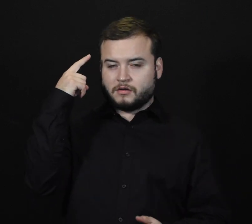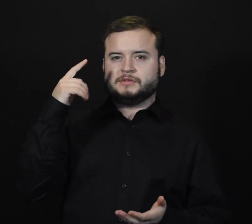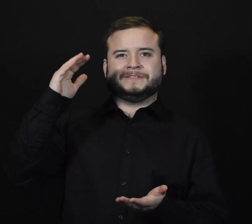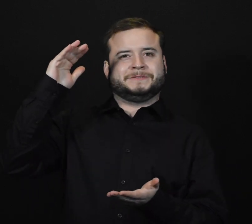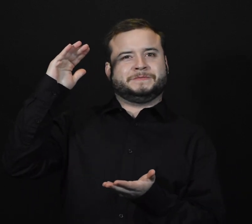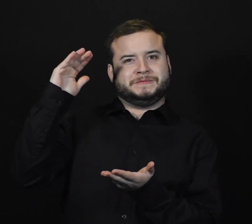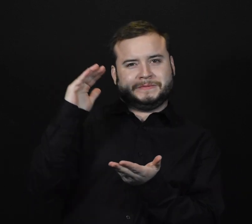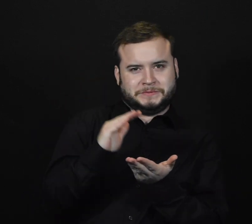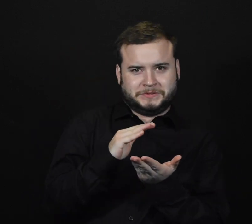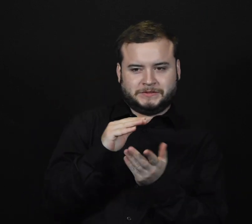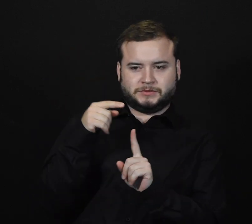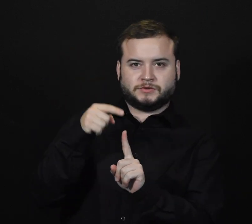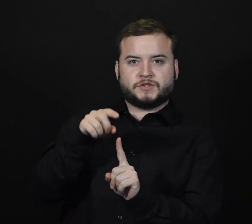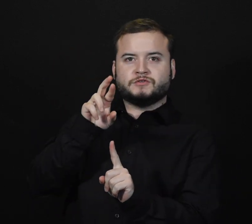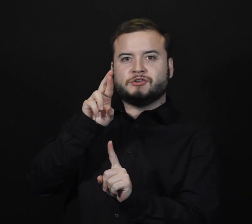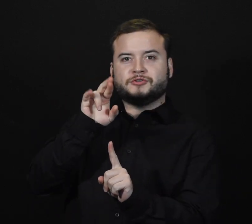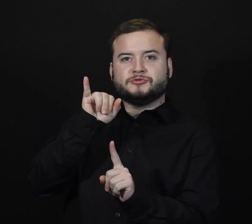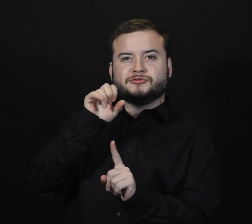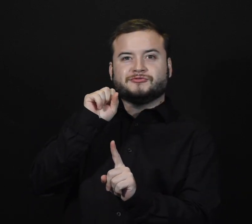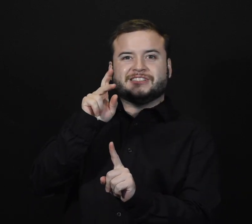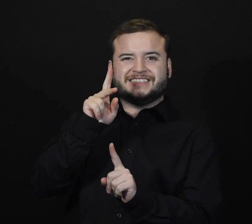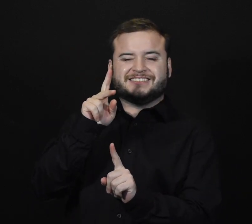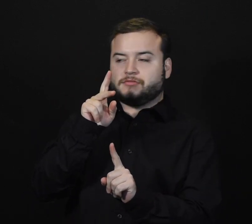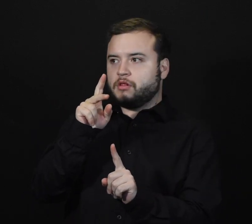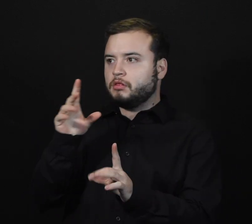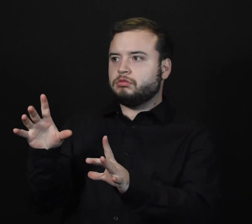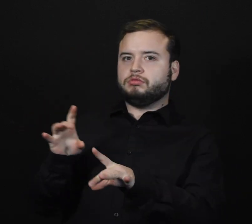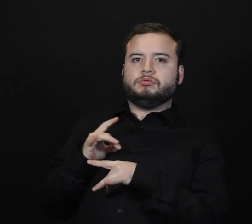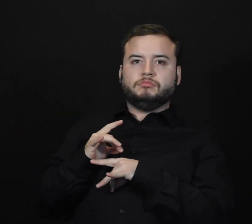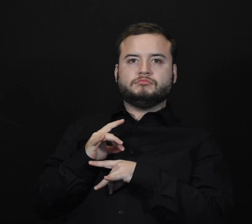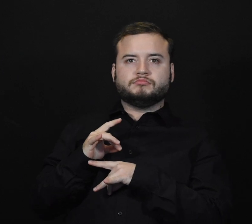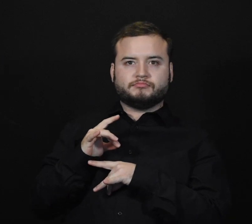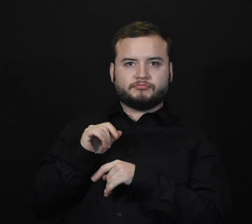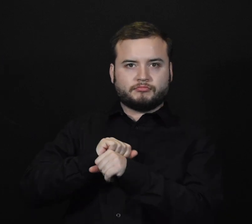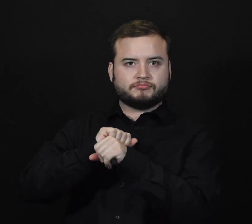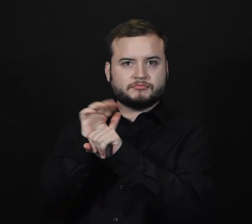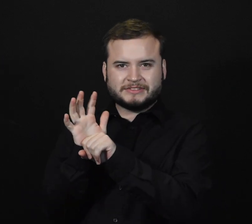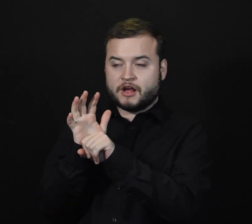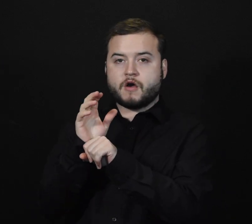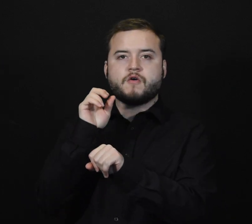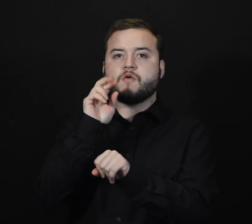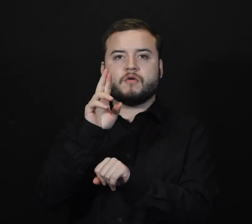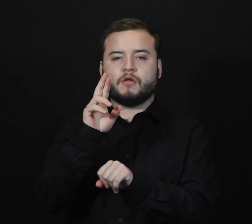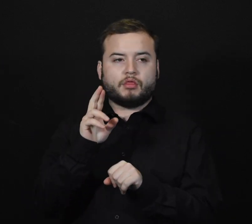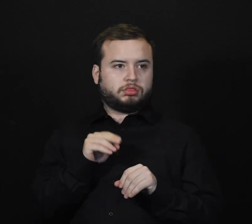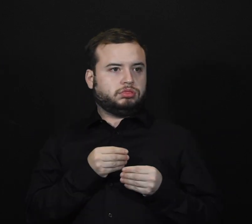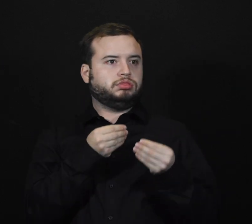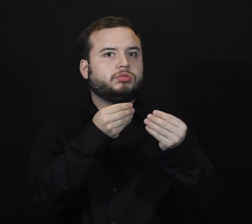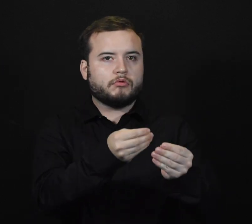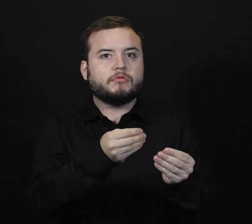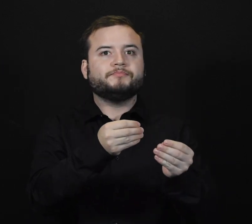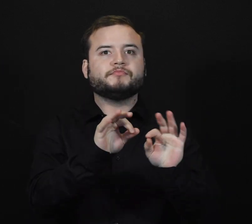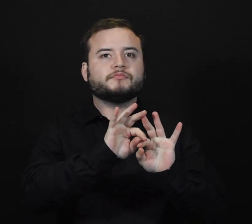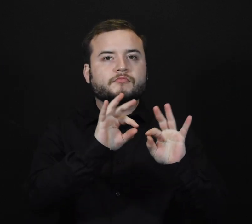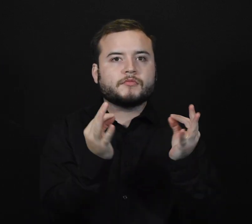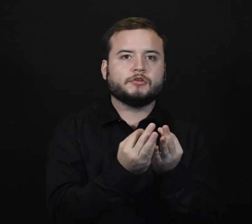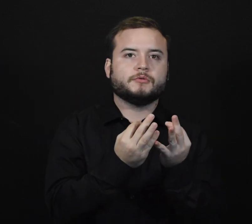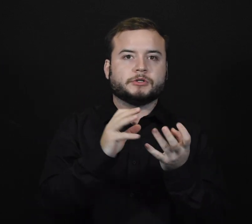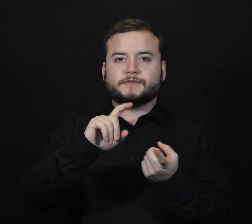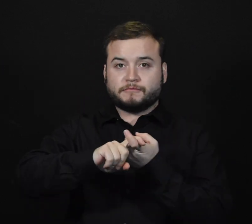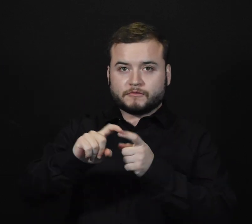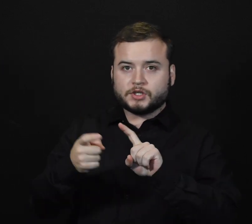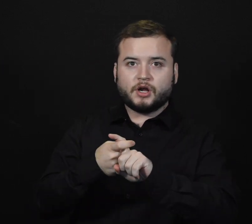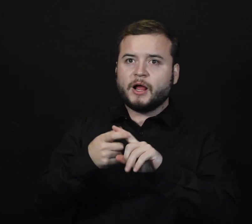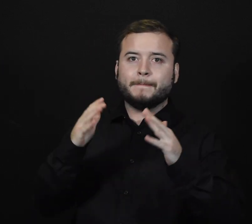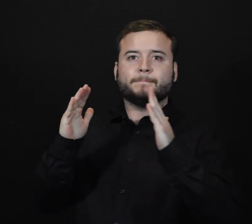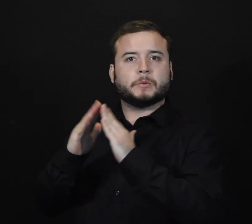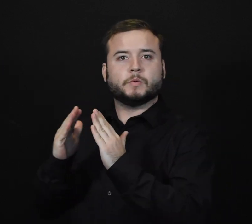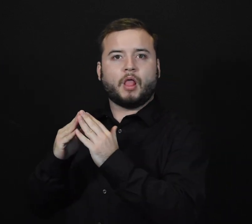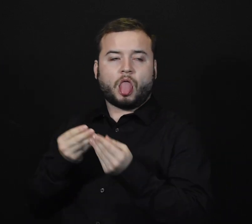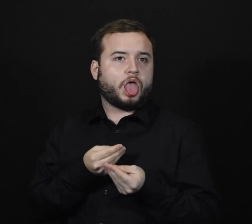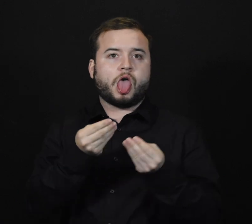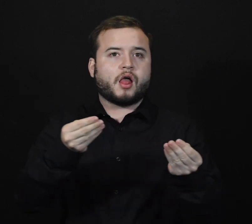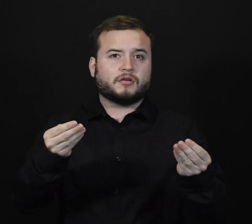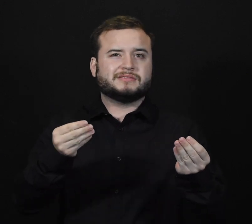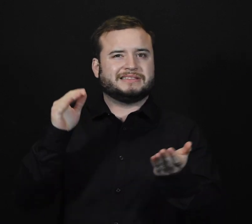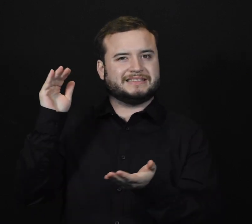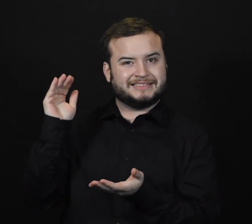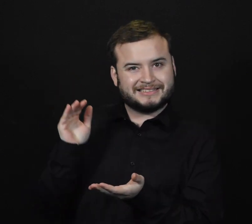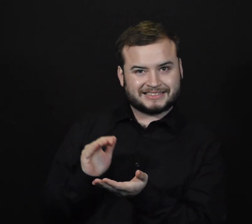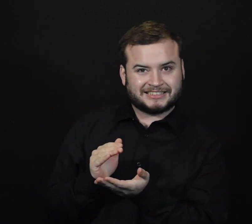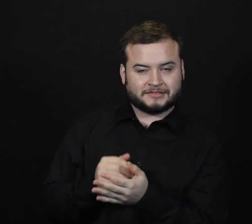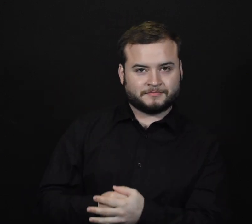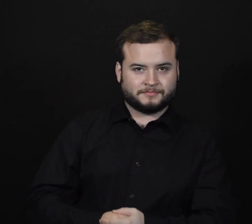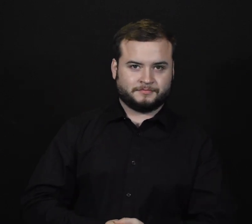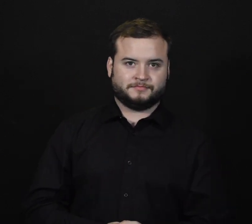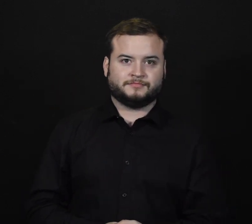minimize the risk of contracting the virus or passing it on to our family, our friends, the community.